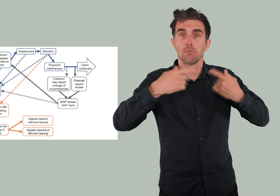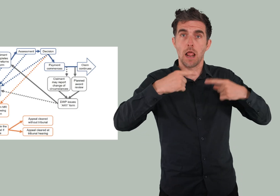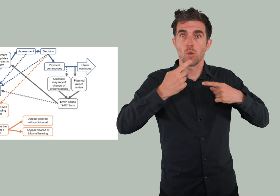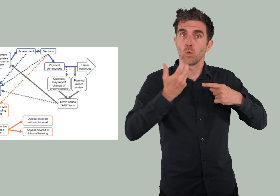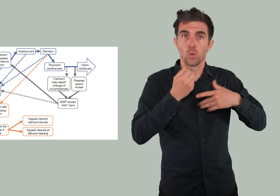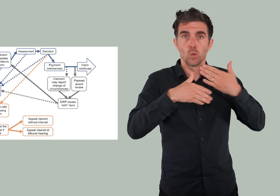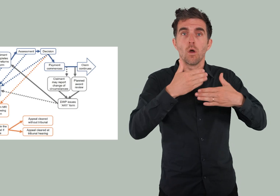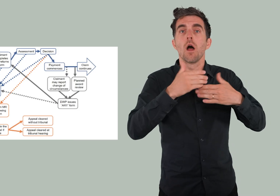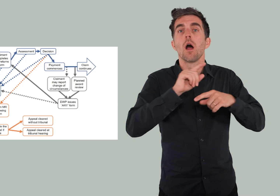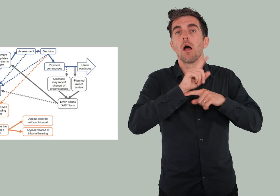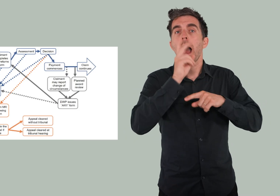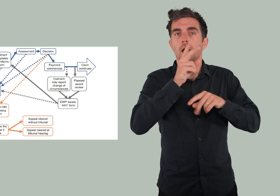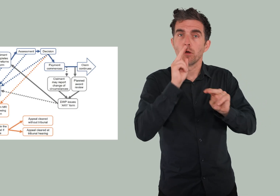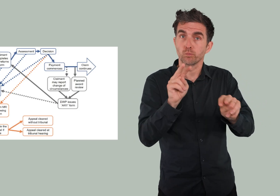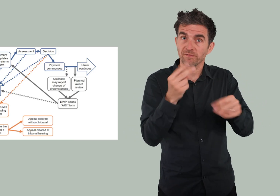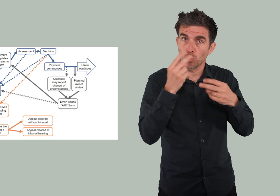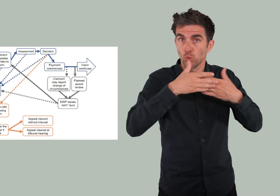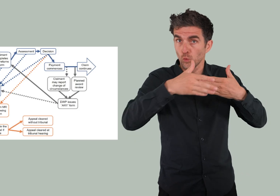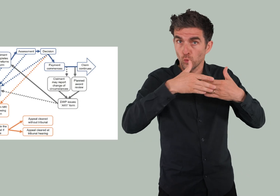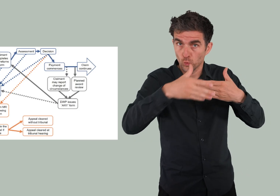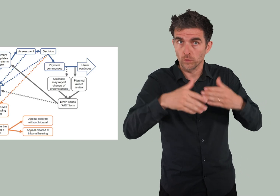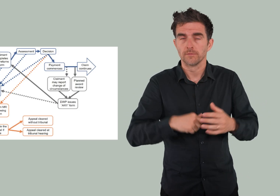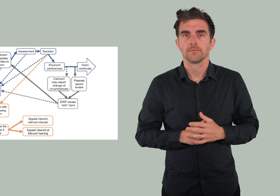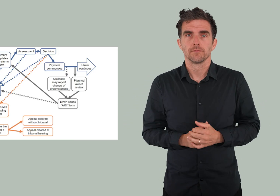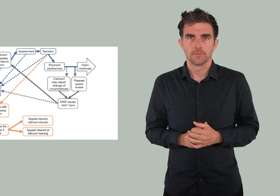be allowed before a review of the award takes place);